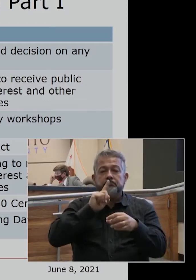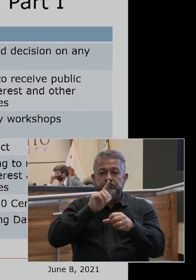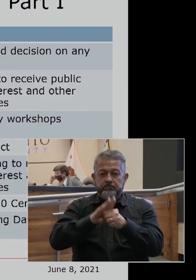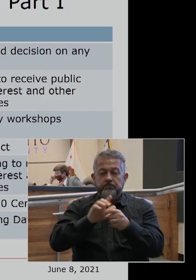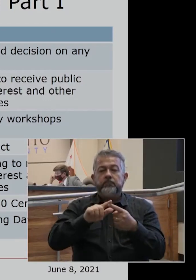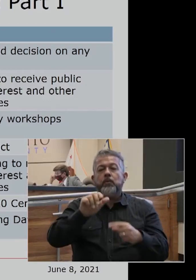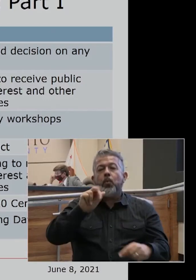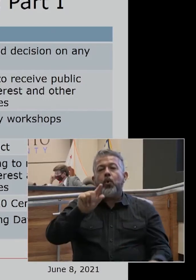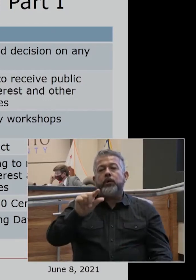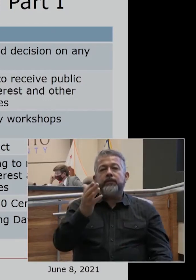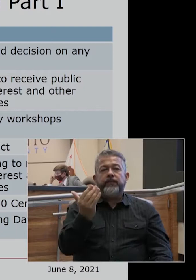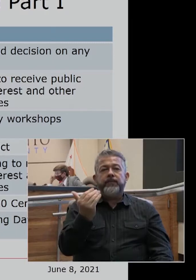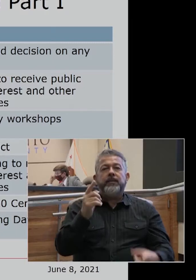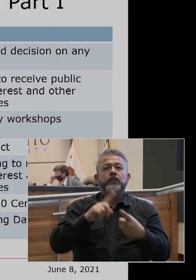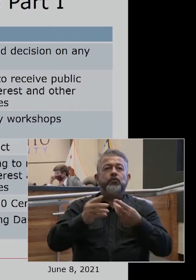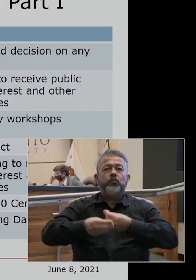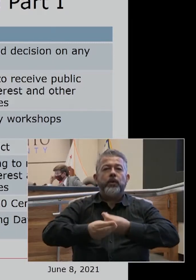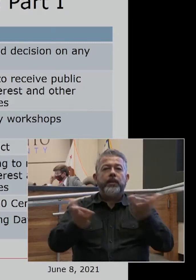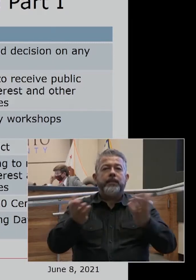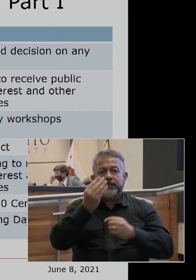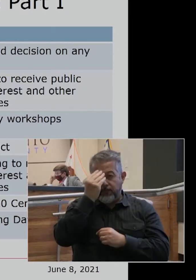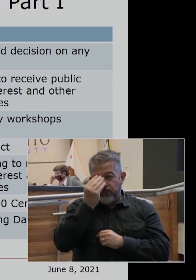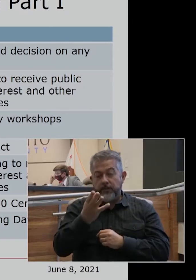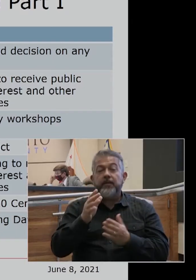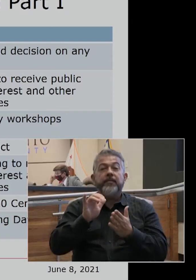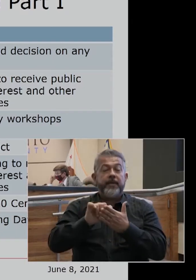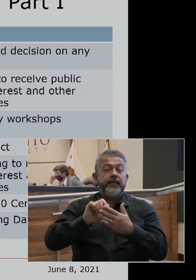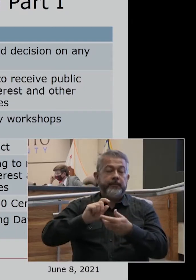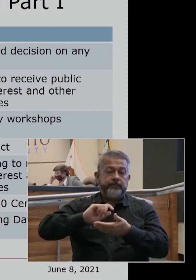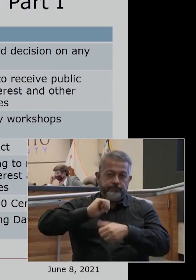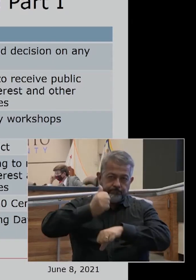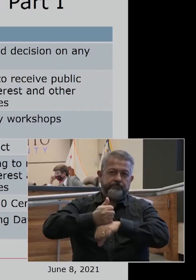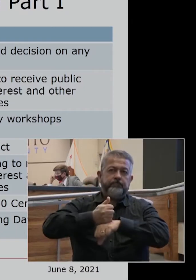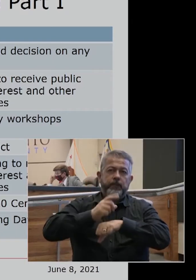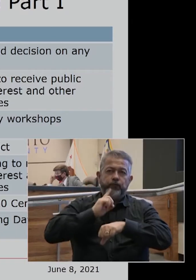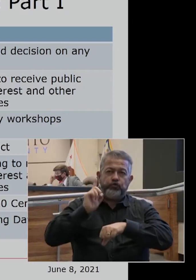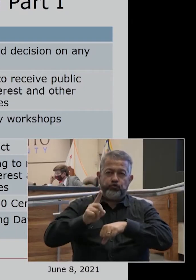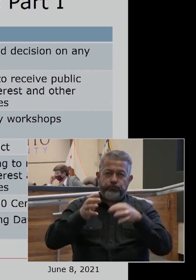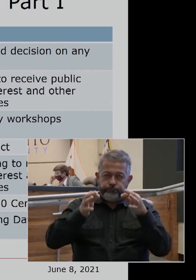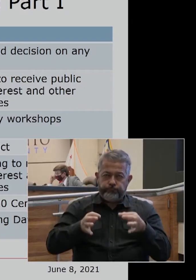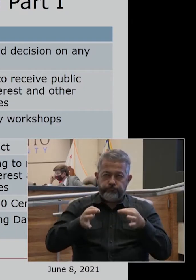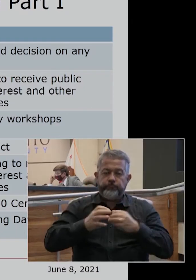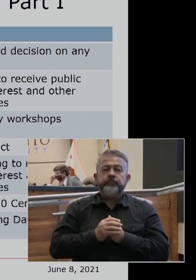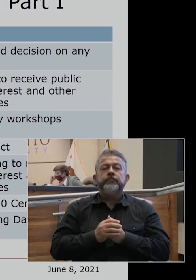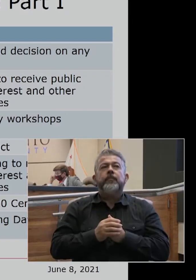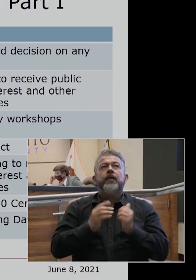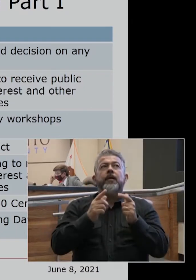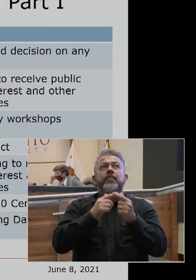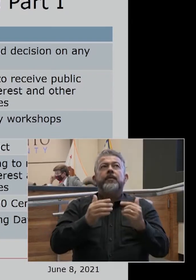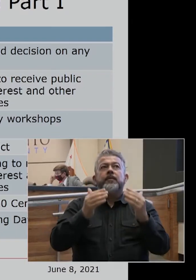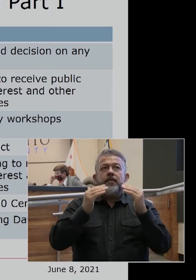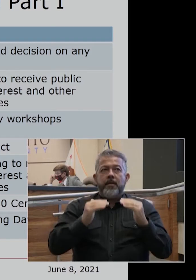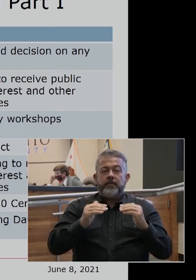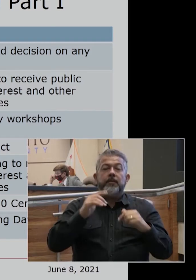BUREAU COMMITTED TO AUGUST 15TH SO WE HAVE THAT IN STONE.